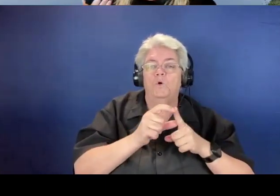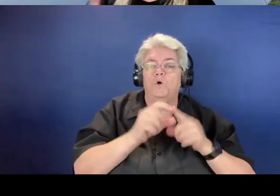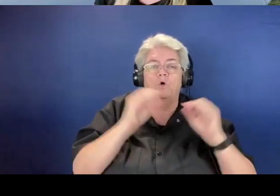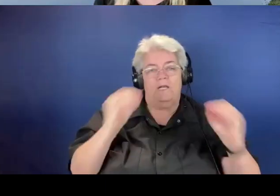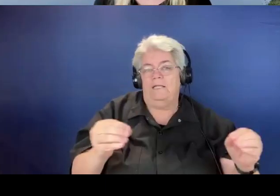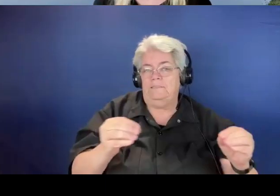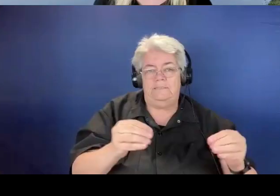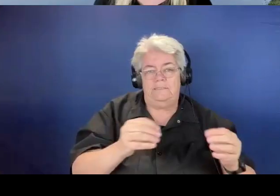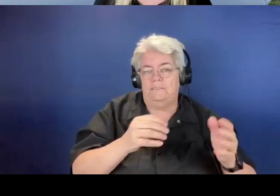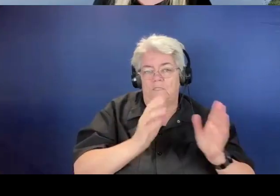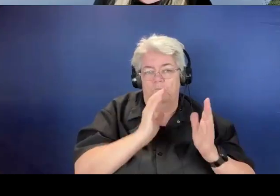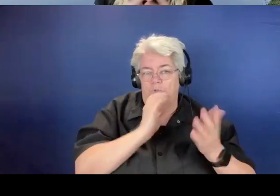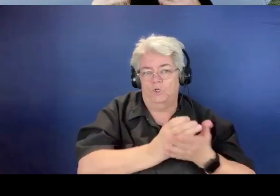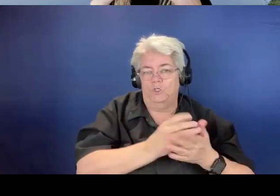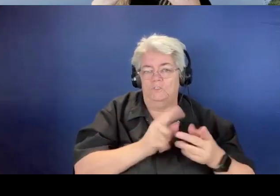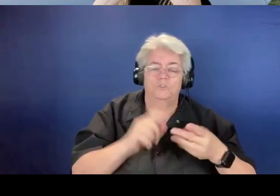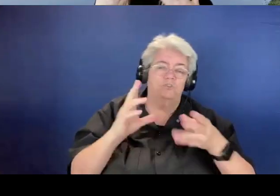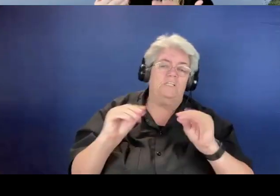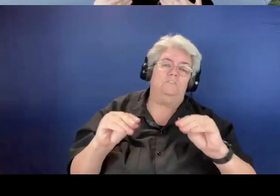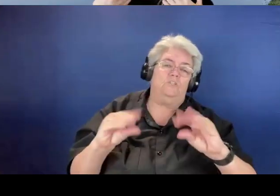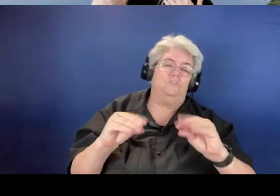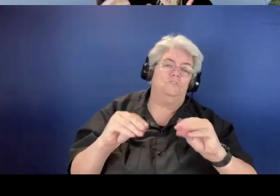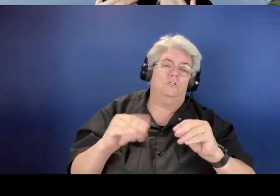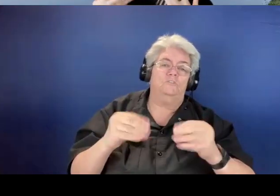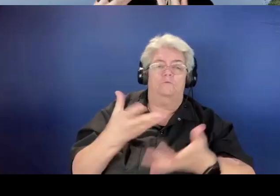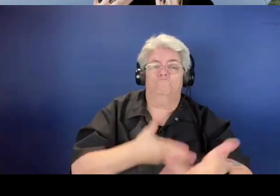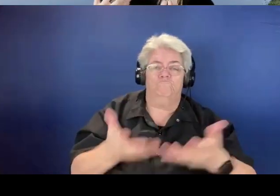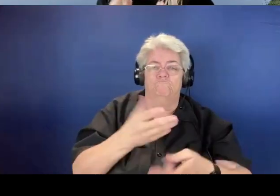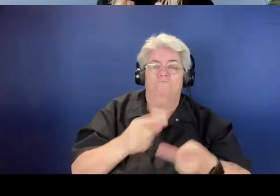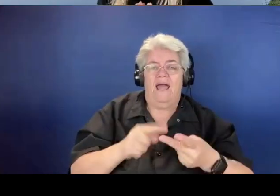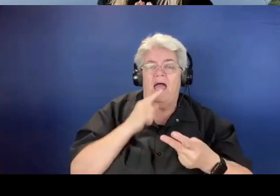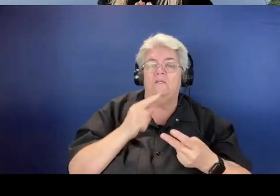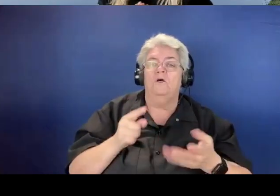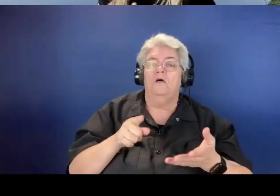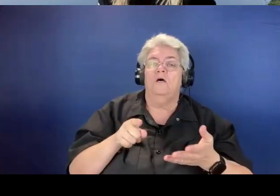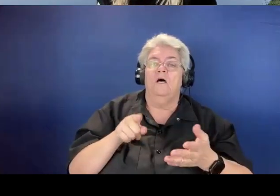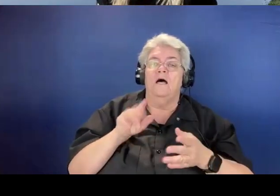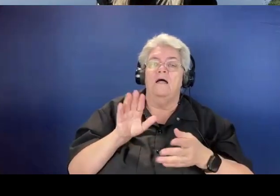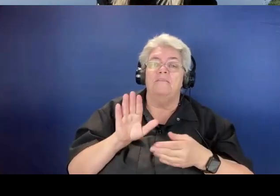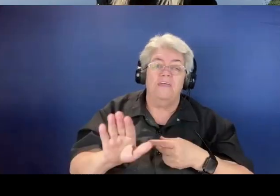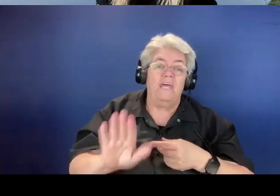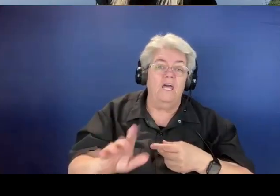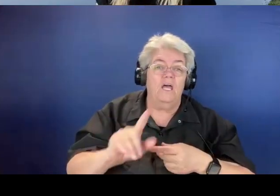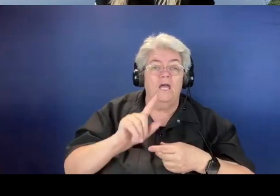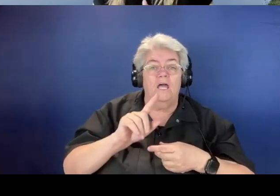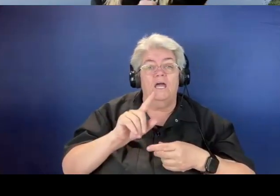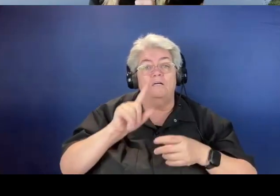movies, TV shows that they like, and you go collecting their sentences, right? What they're saying.